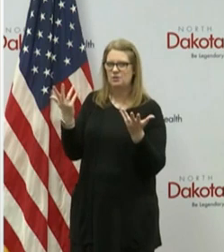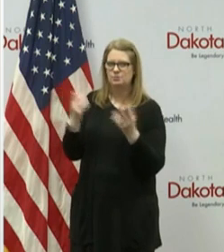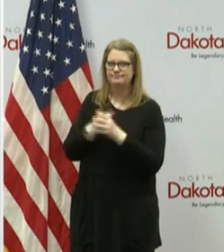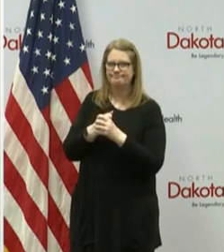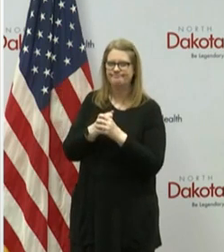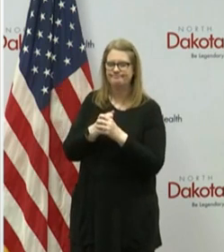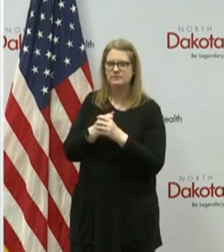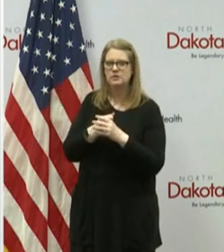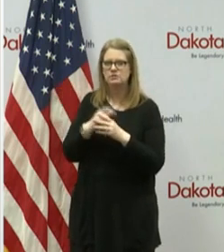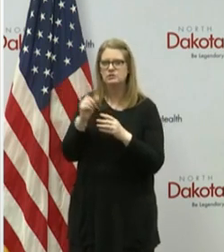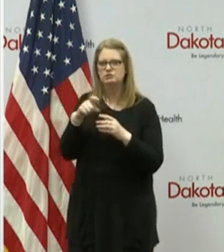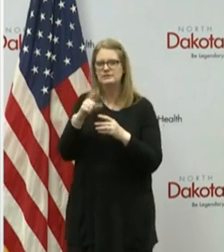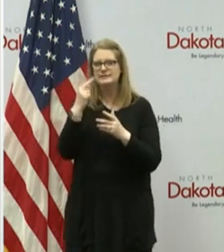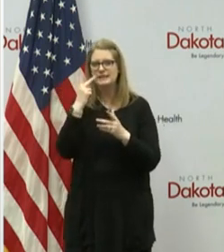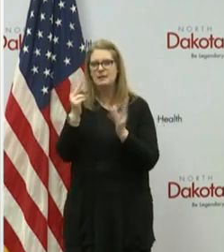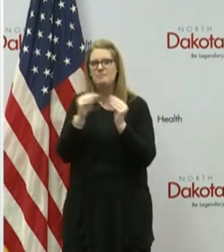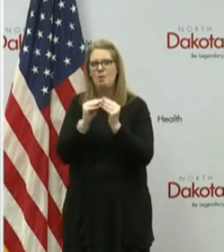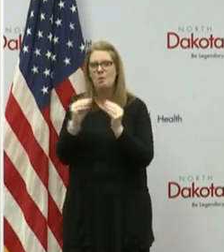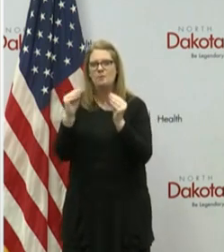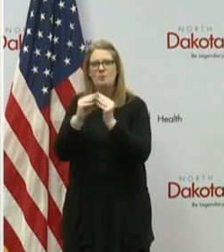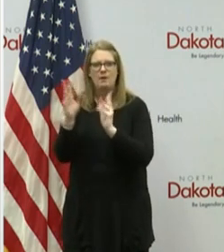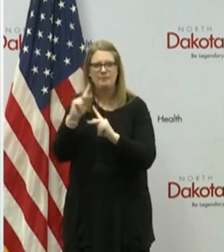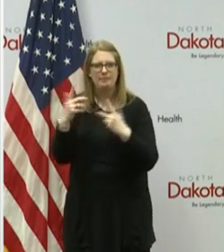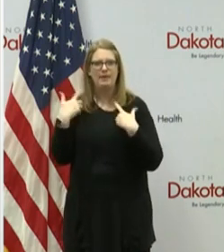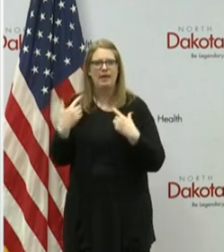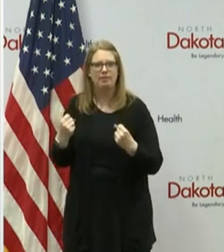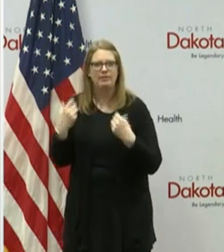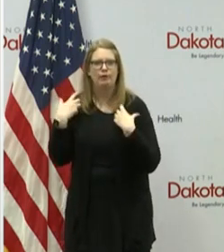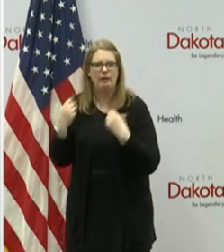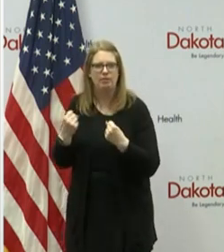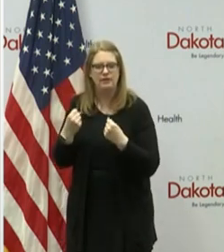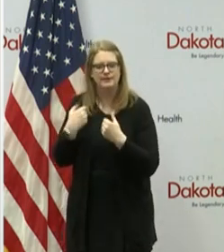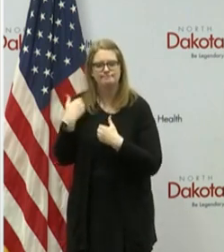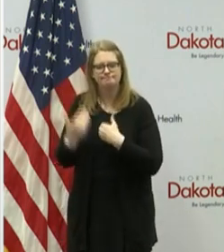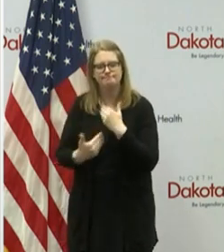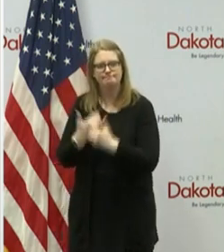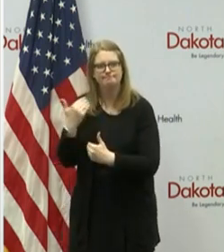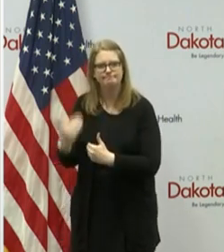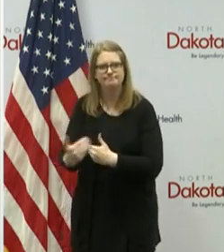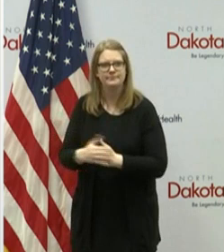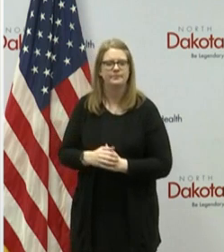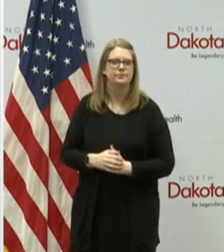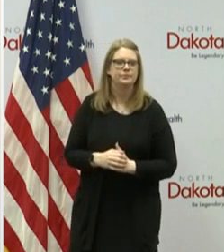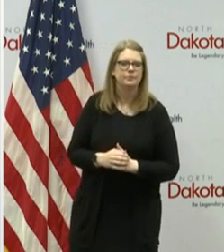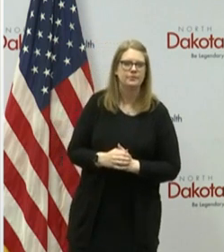COUPLE DAYS AGO. WE ARE BOUNCING AROUND AND IT'S TOO EARLY TO TELL WHETHER THAT WILL BE AT THE TOP OF THE ACTIVE LIST OR NOT BUT WE